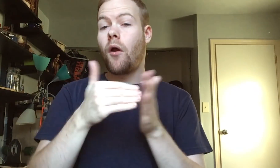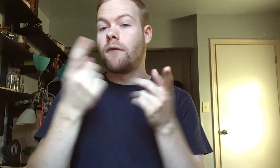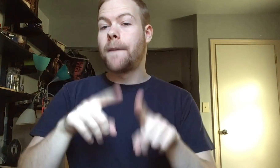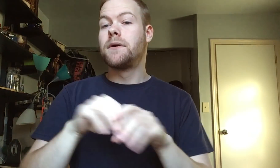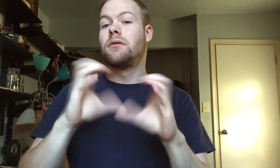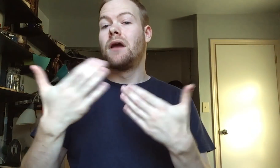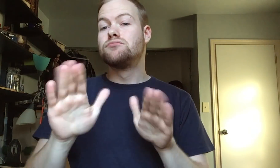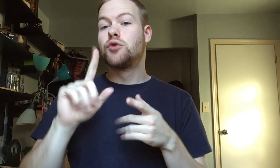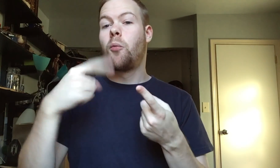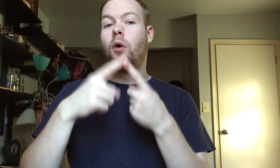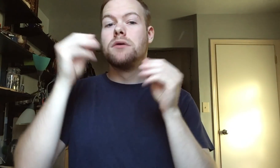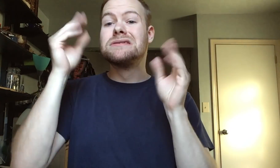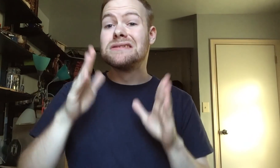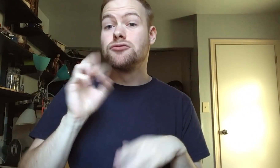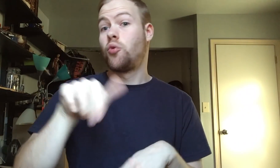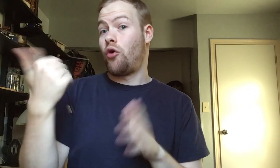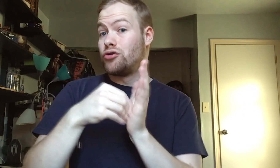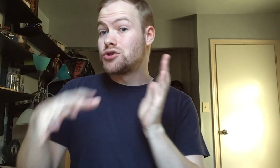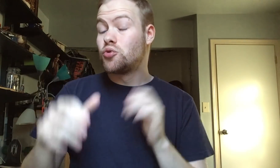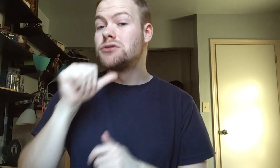It often happens in the classroom when the teacher, or other students,